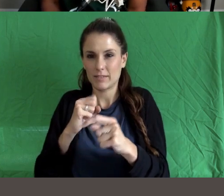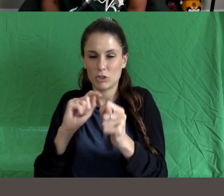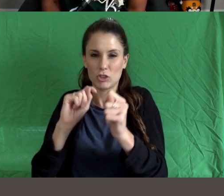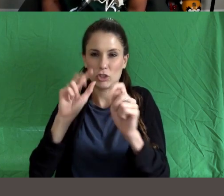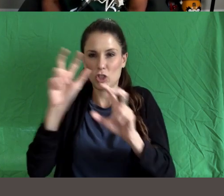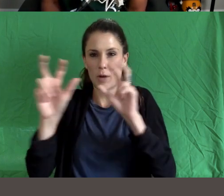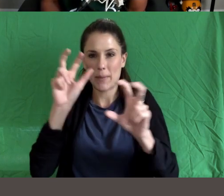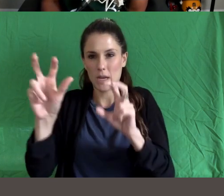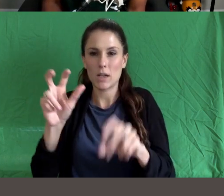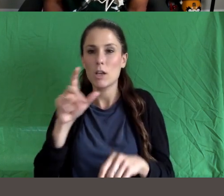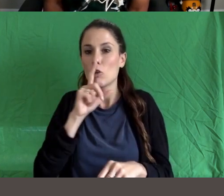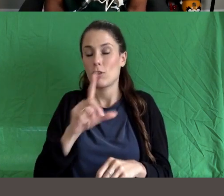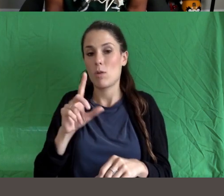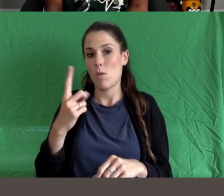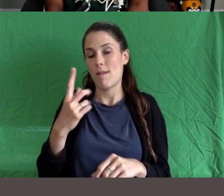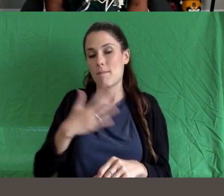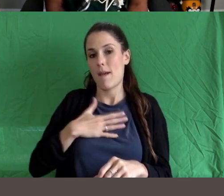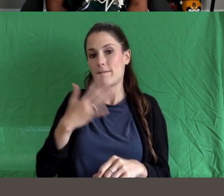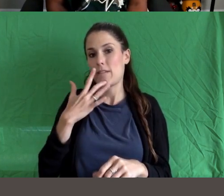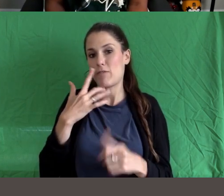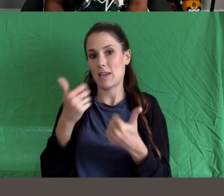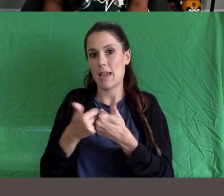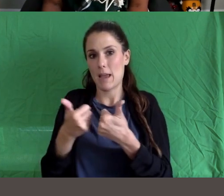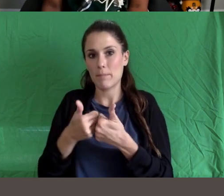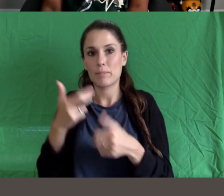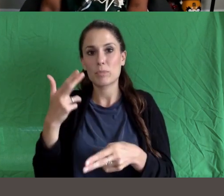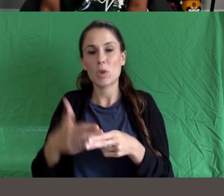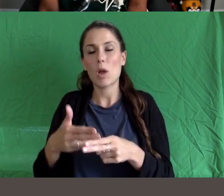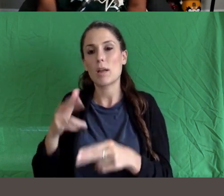and this is actually one of my favorite games. Well, this is a game called Blaze Blue.